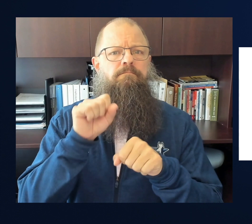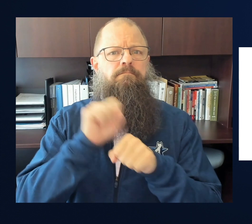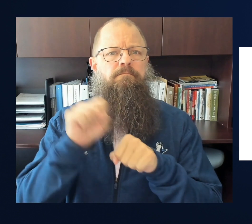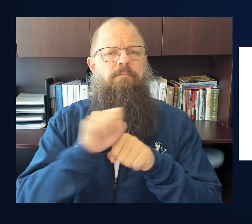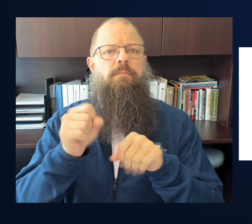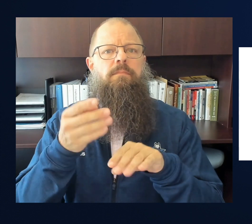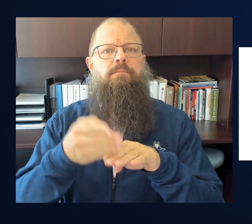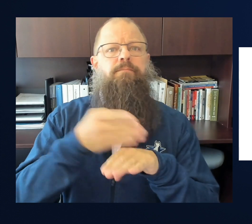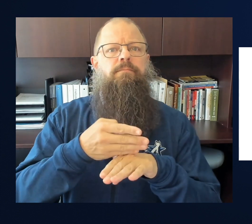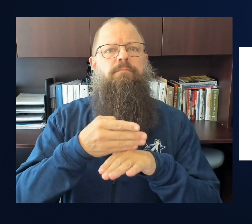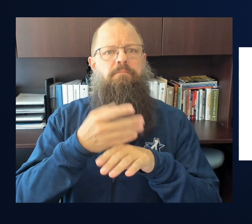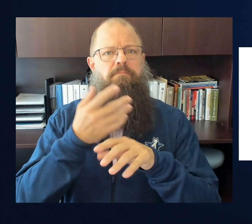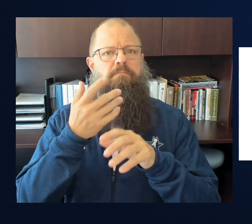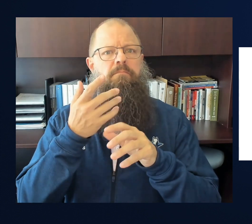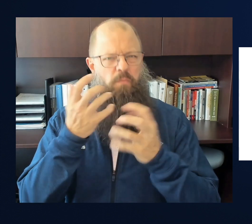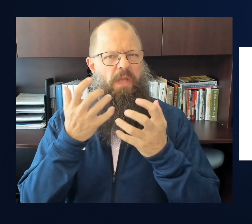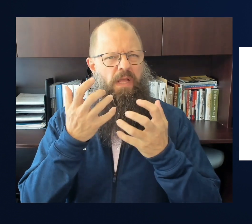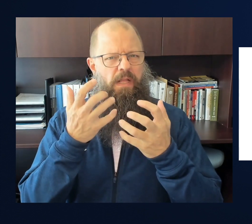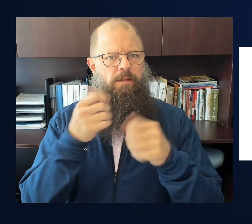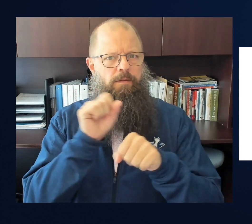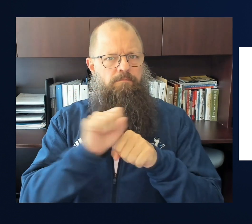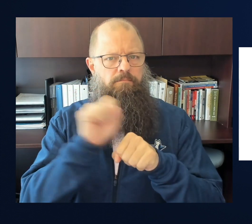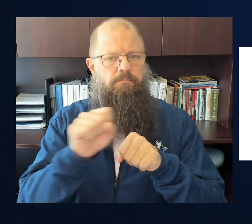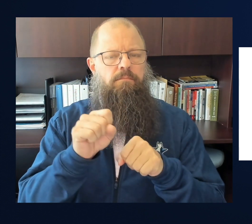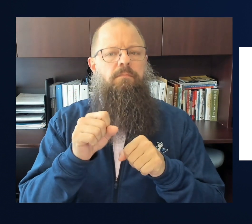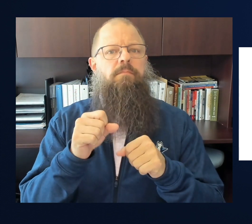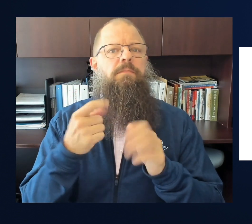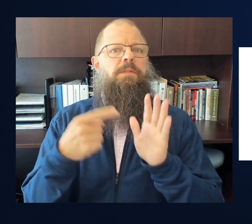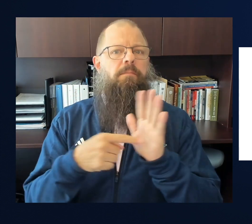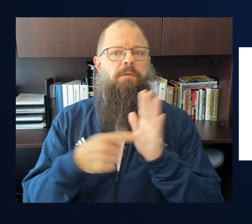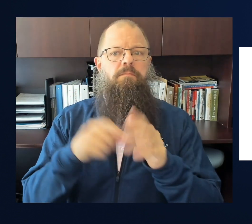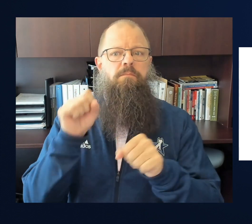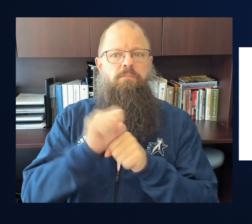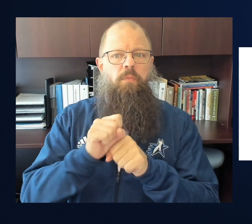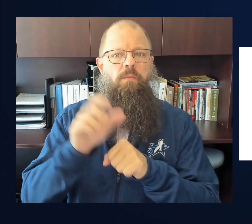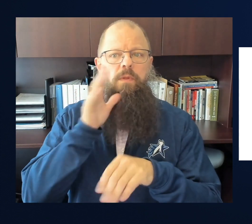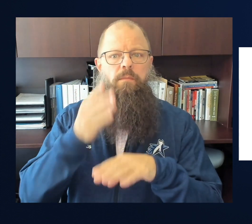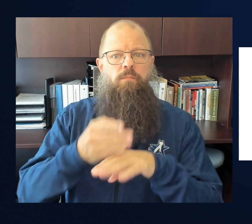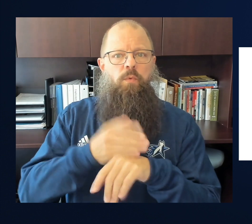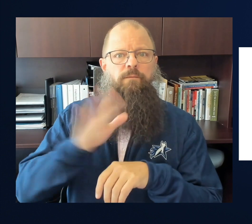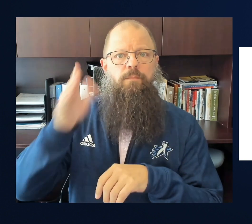does have some skills but they may need some more practice to grow in this area.